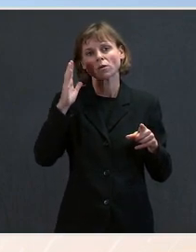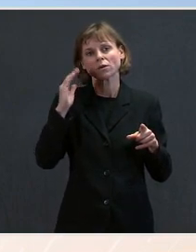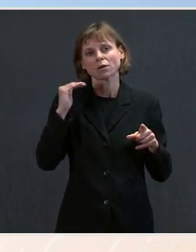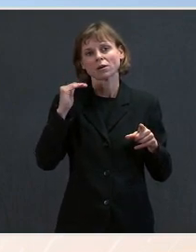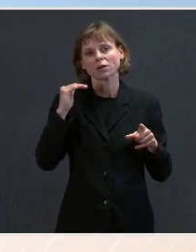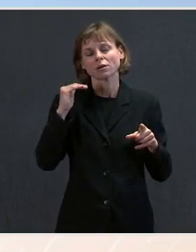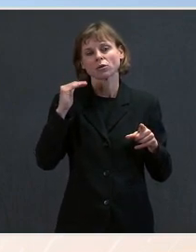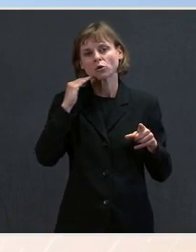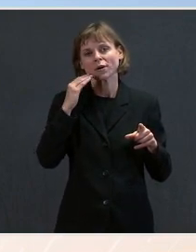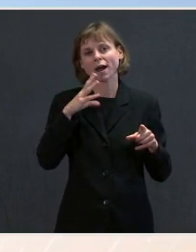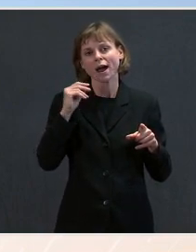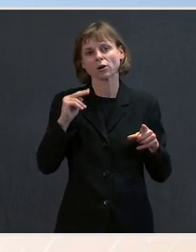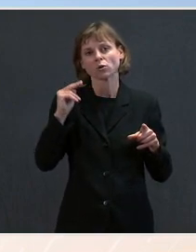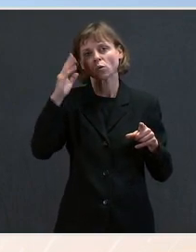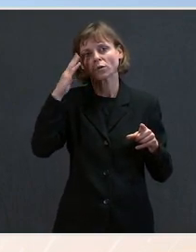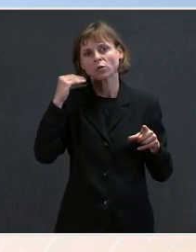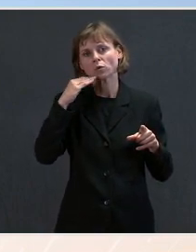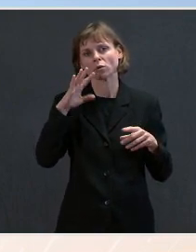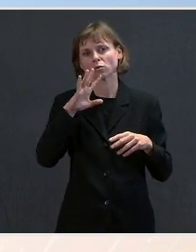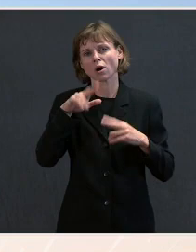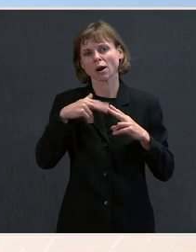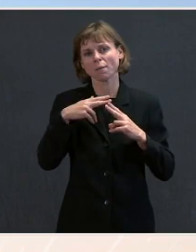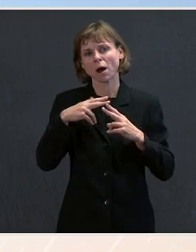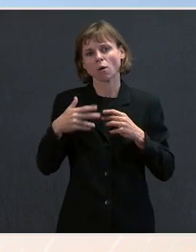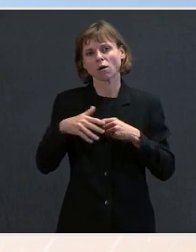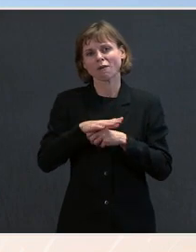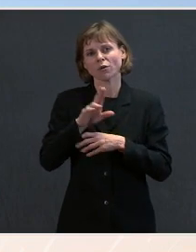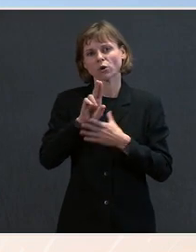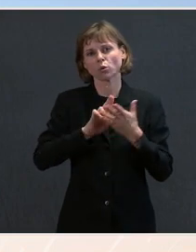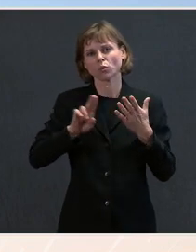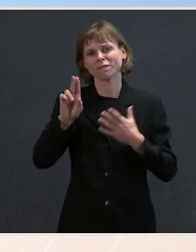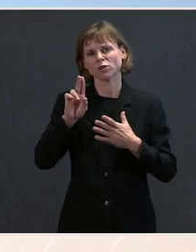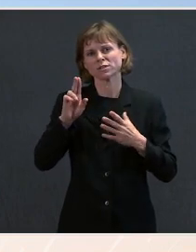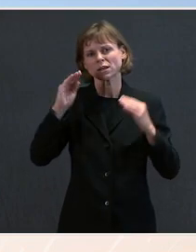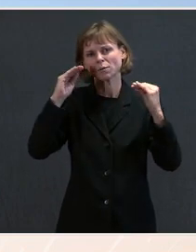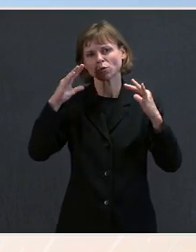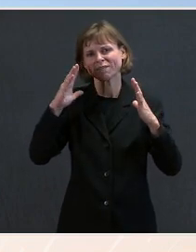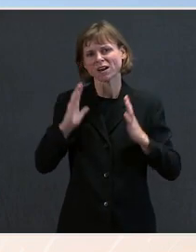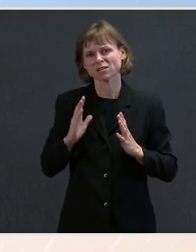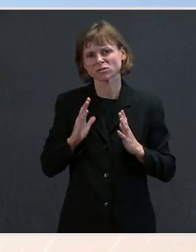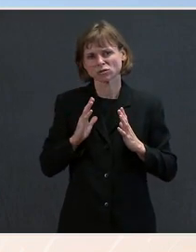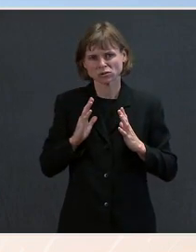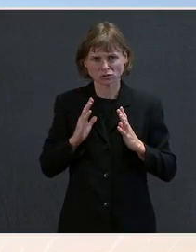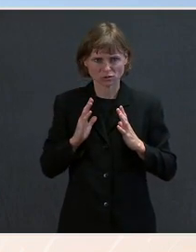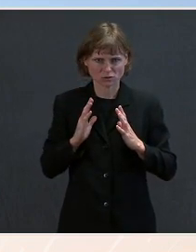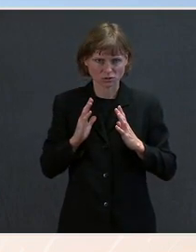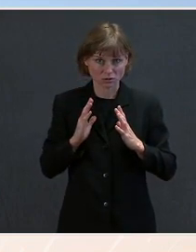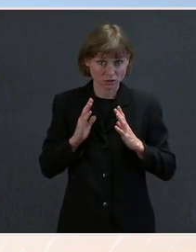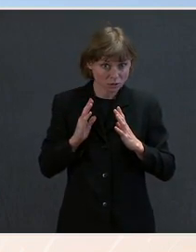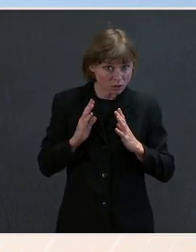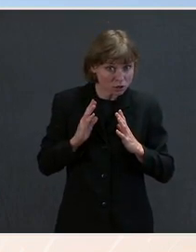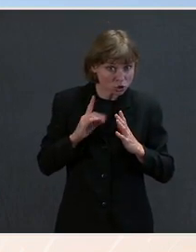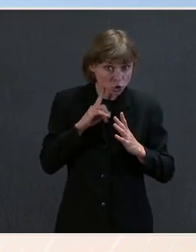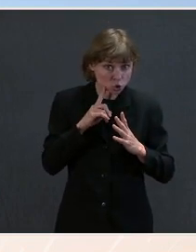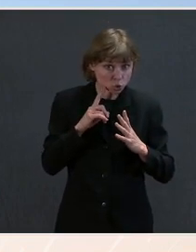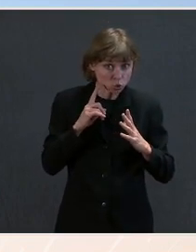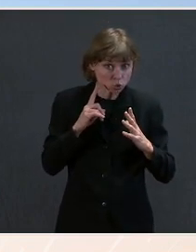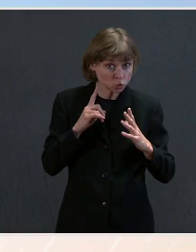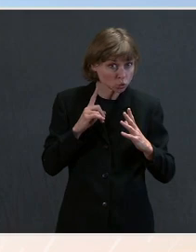a Harvard University professor's article. He claims that the -- Ms. Psaki: To renounce it? >> The Press: Denounce.